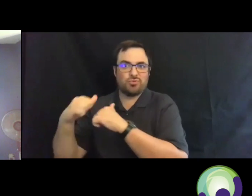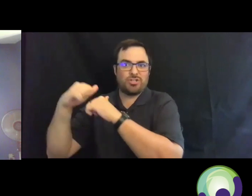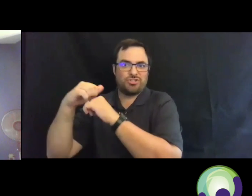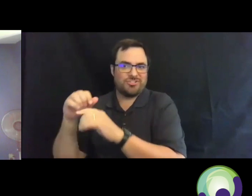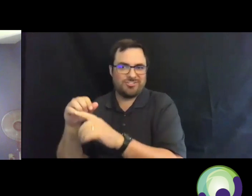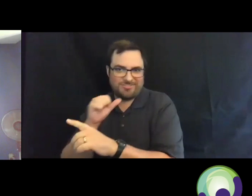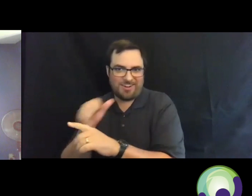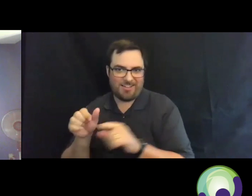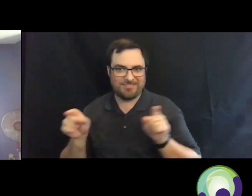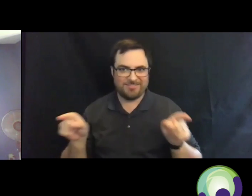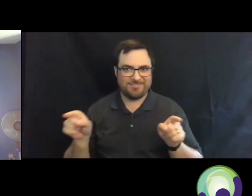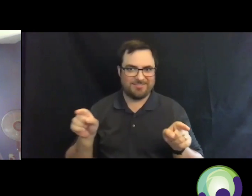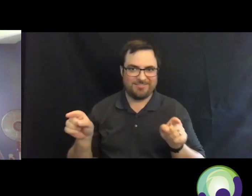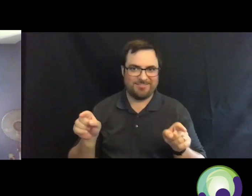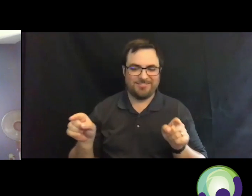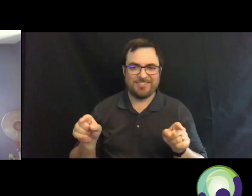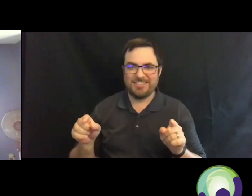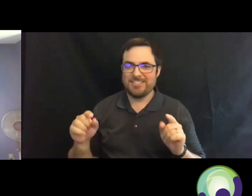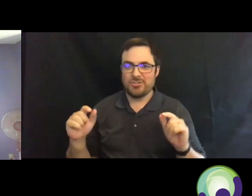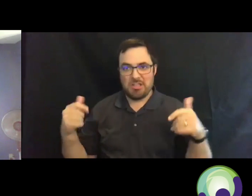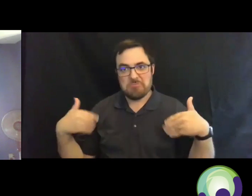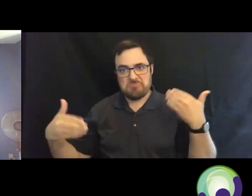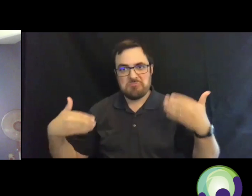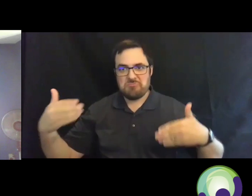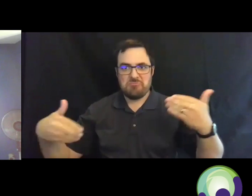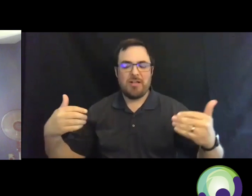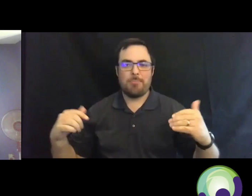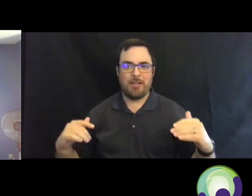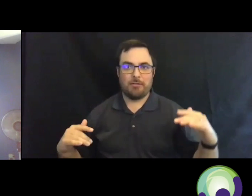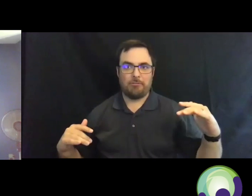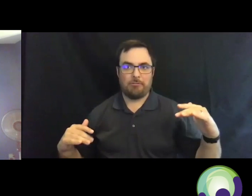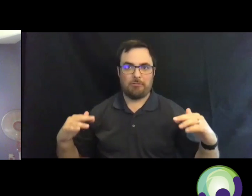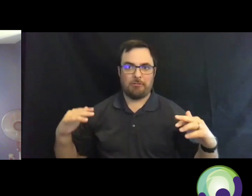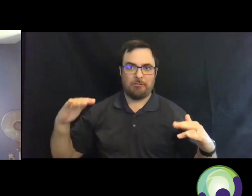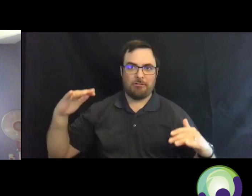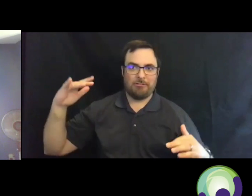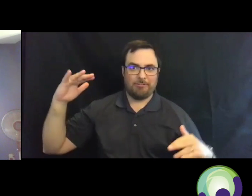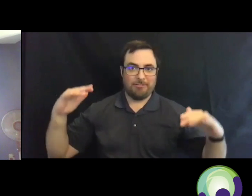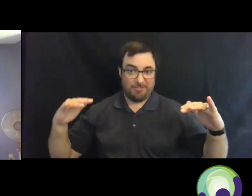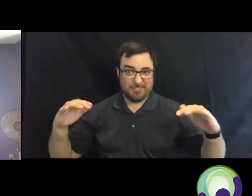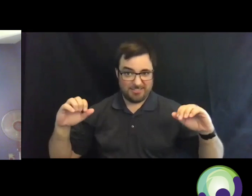like an Ed Aud or an AV therapist might. Can it actually..I don't know if I want